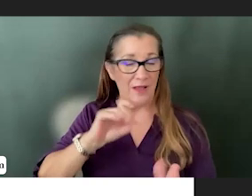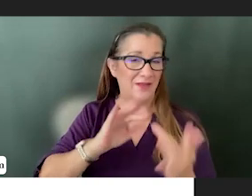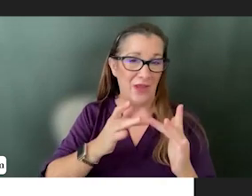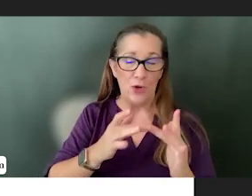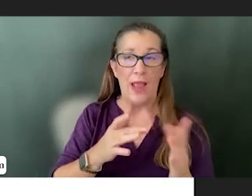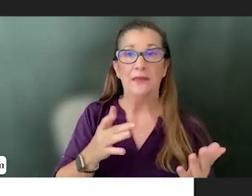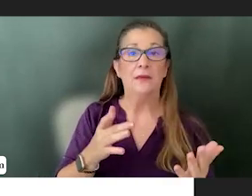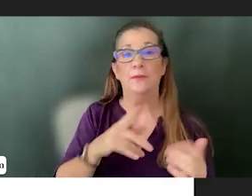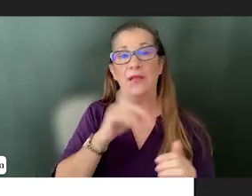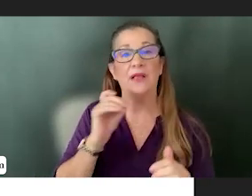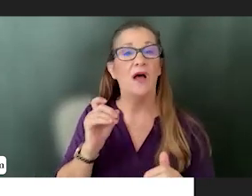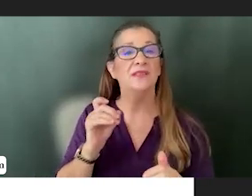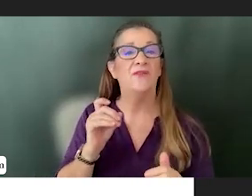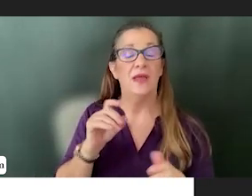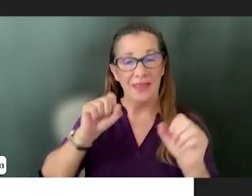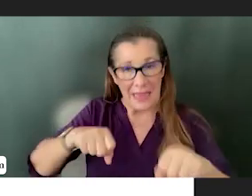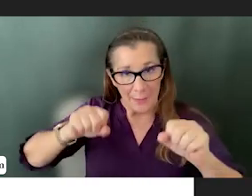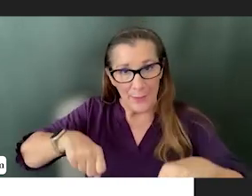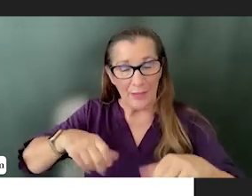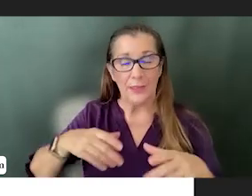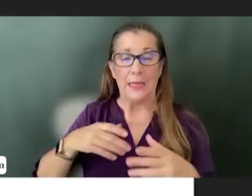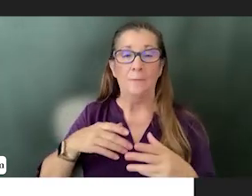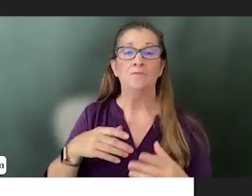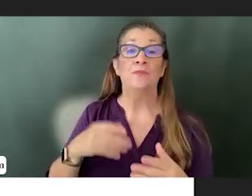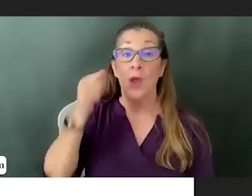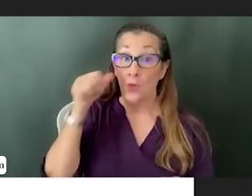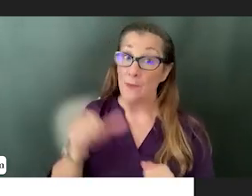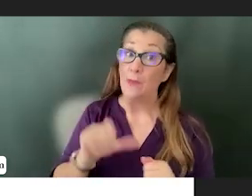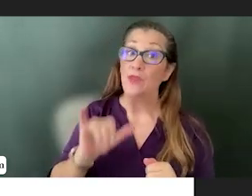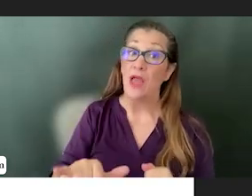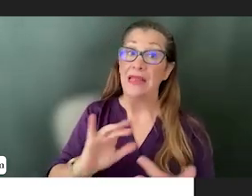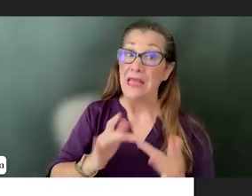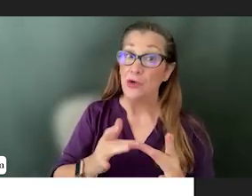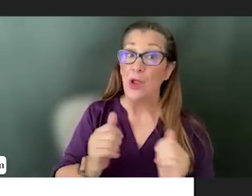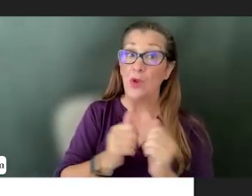Um, or because of just the capability. And just remember that an internet without images.